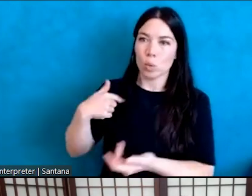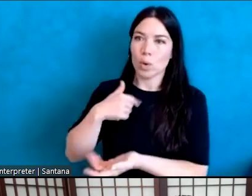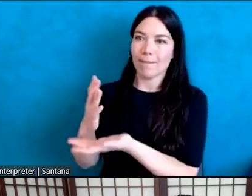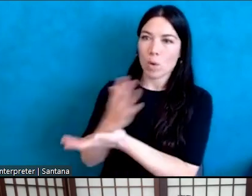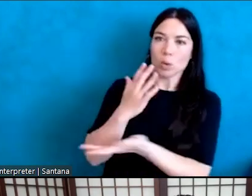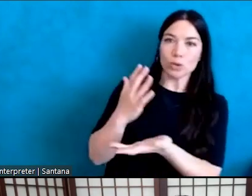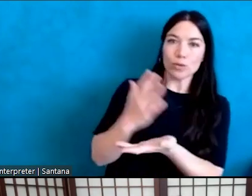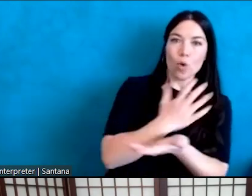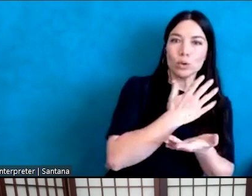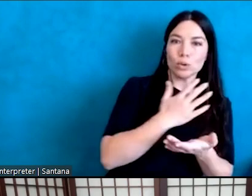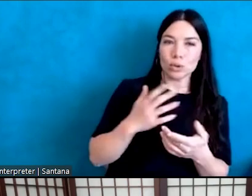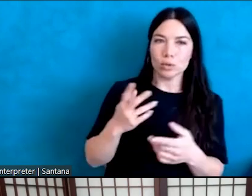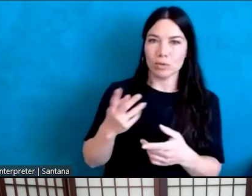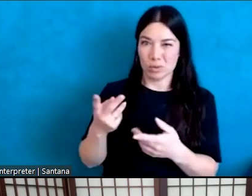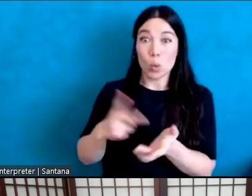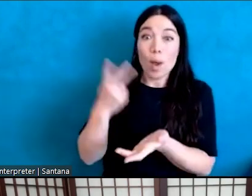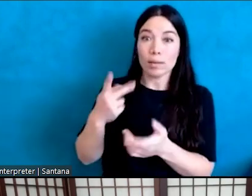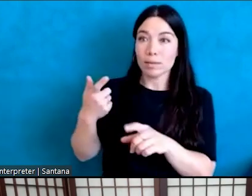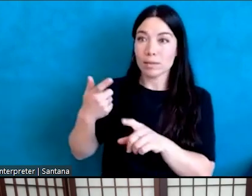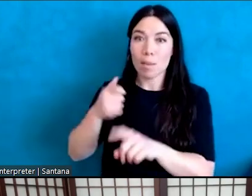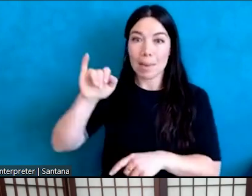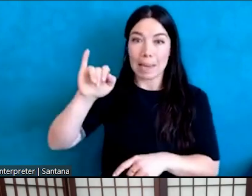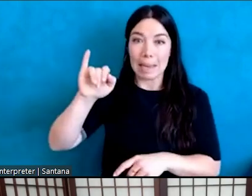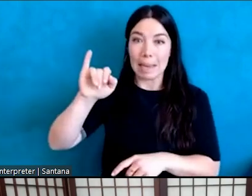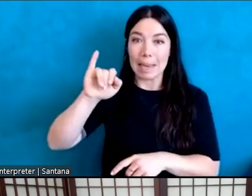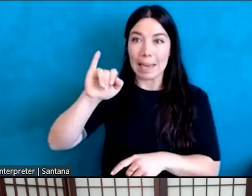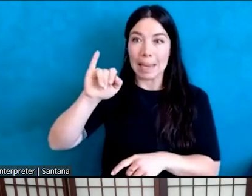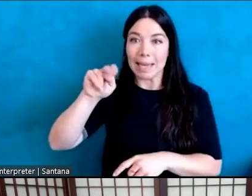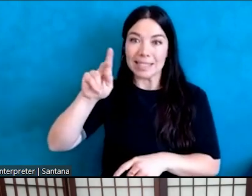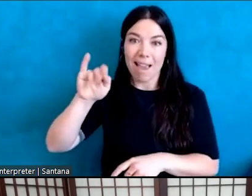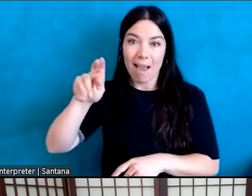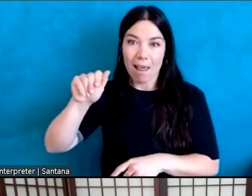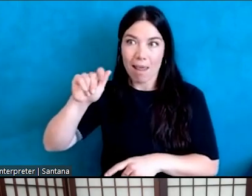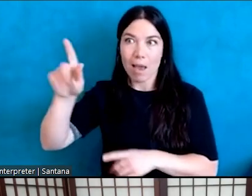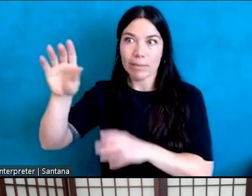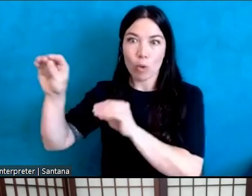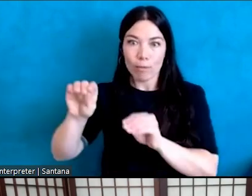When I was young, I only knew and used the anglicized form, which is Miami, also pronounced Miami.